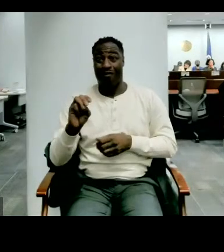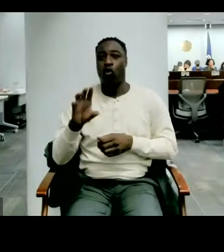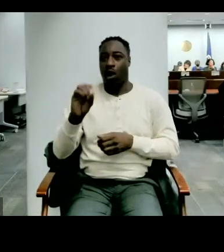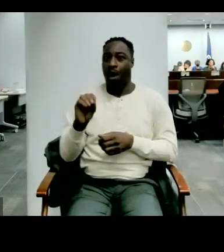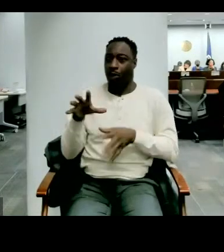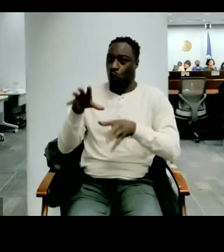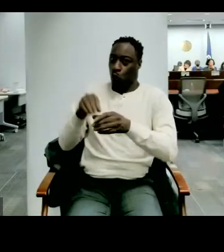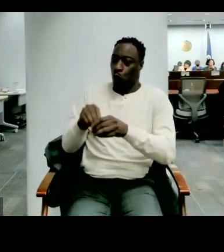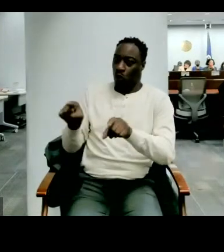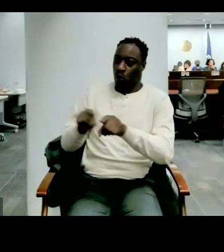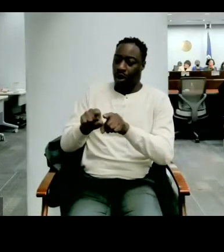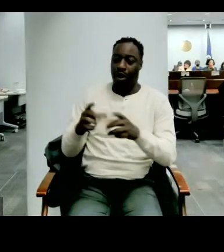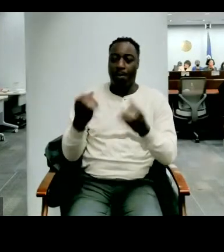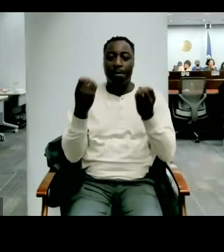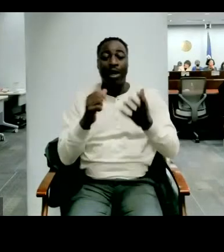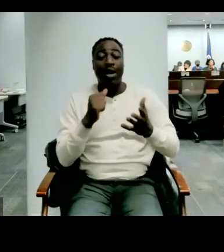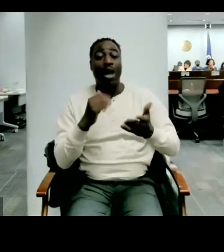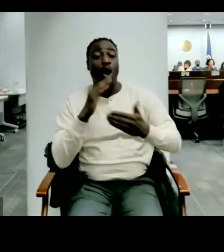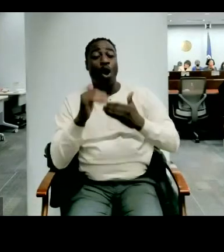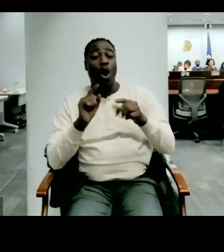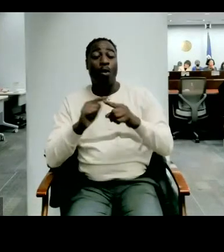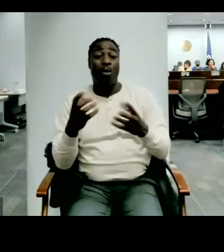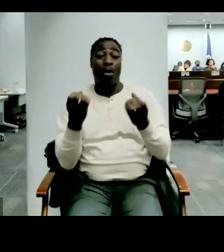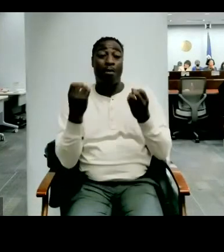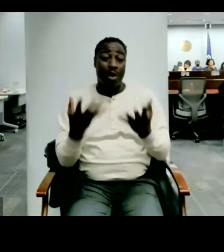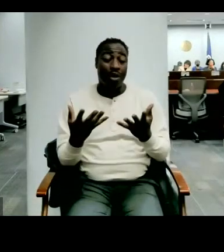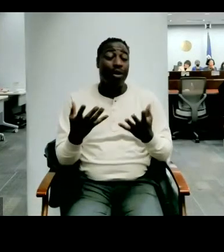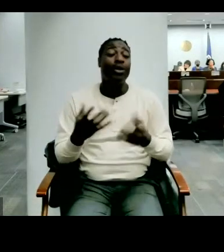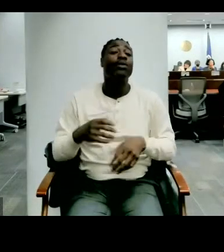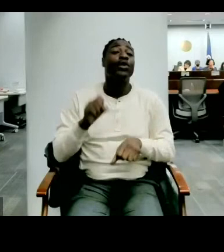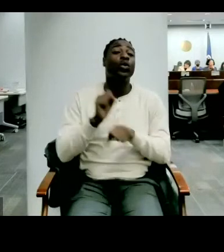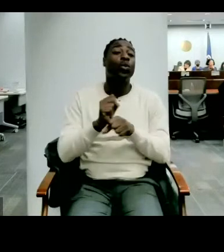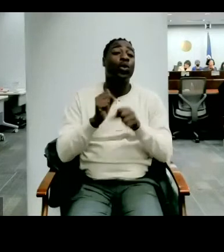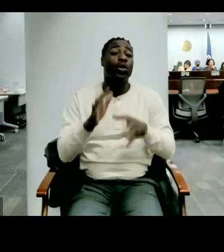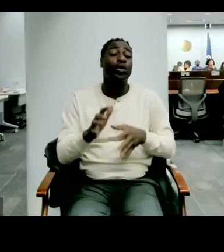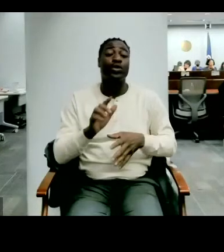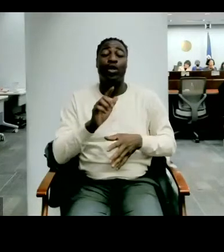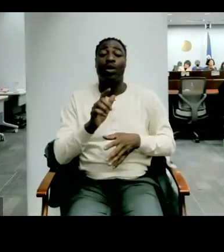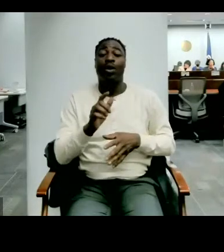Many, not all, but plane of knees@ based workers are employees misclassified as